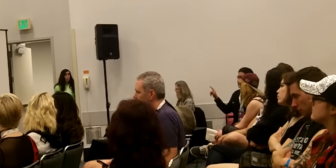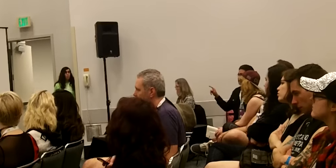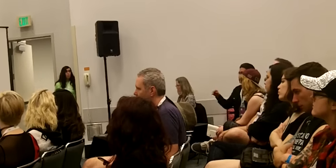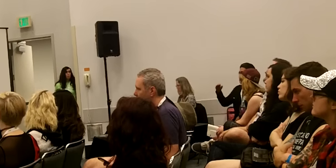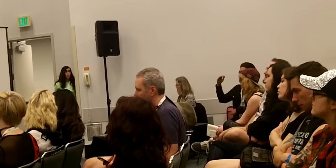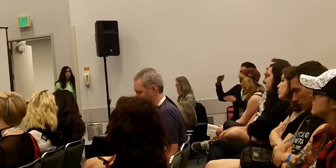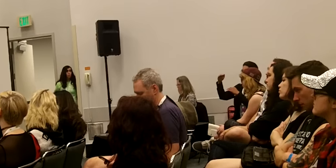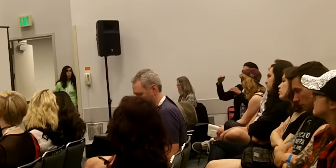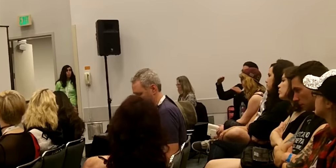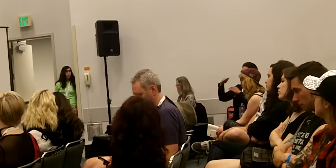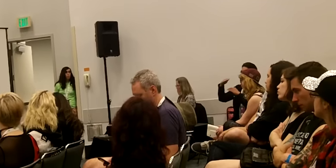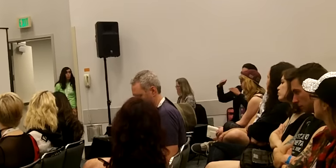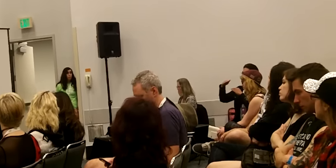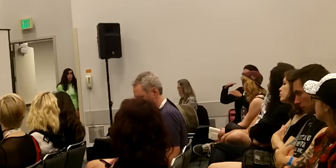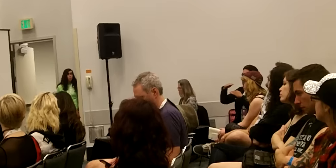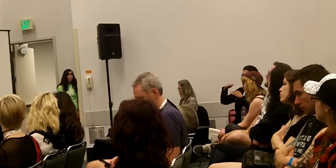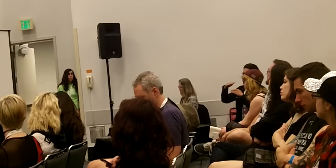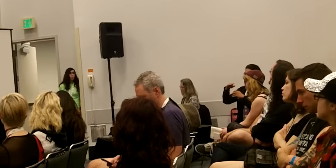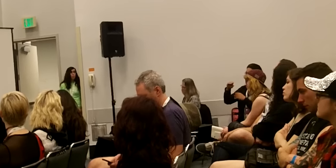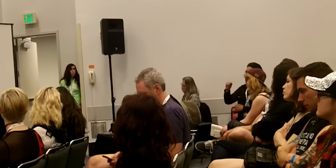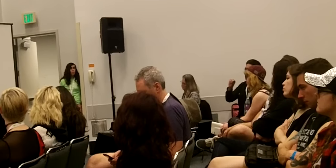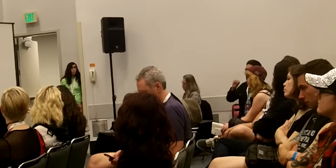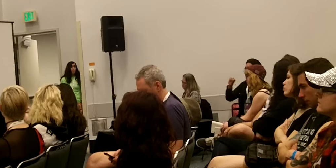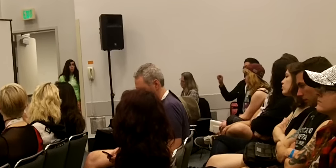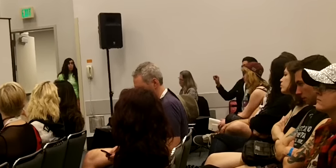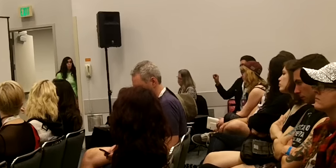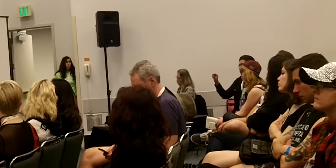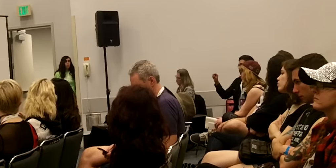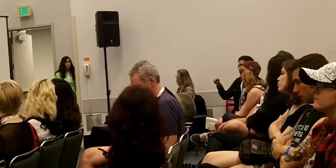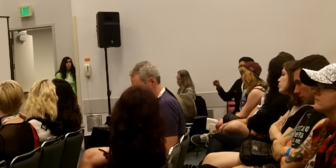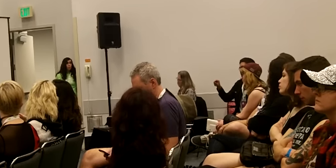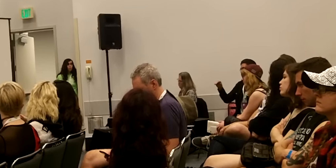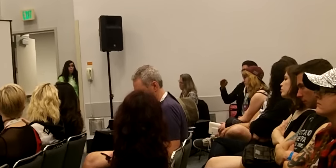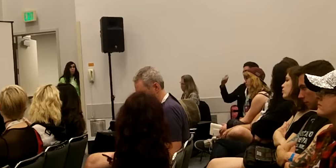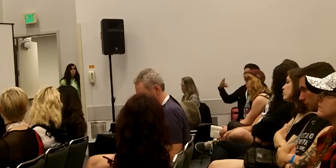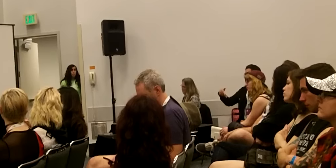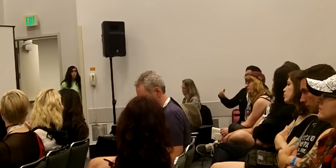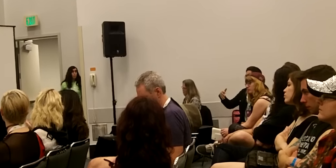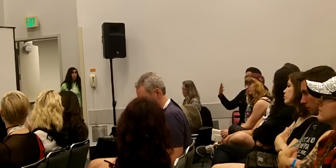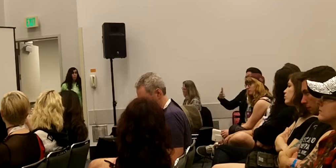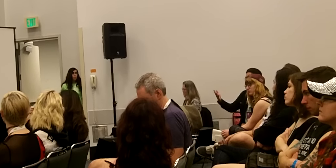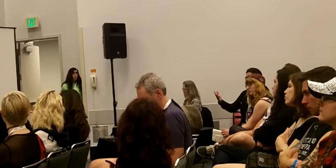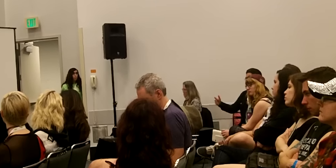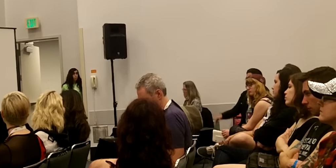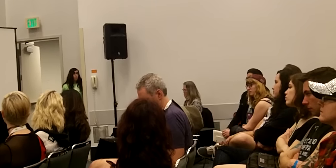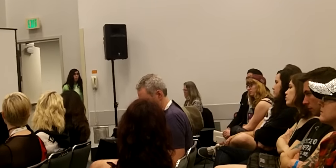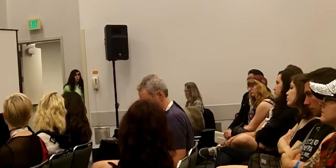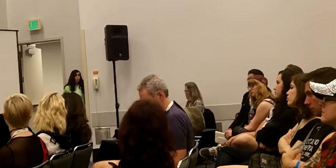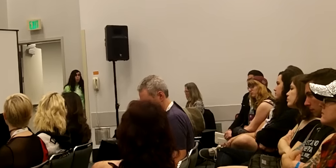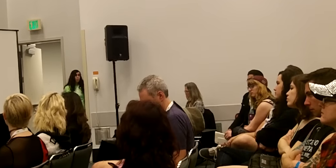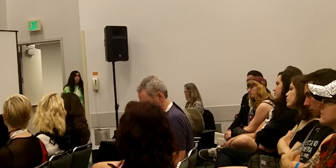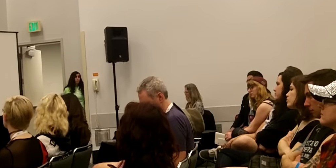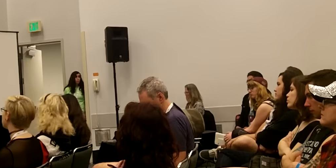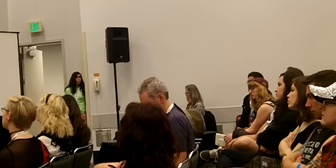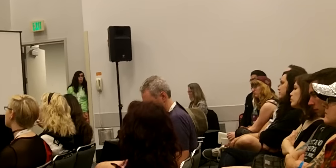Sometimes the captions will be double, and I want one line, two lines they might not sync up right away.